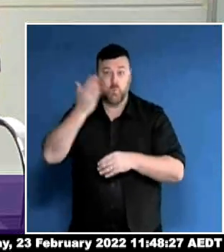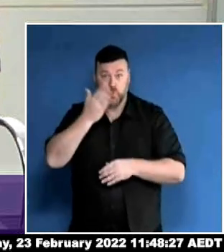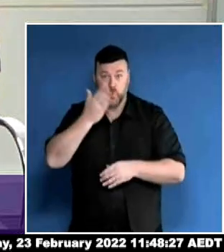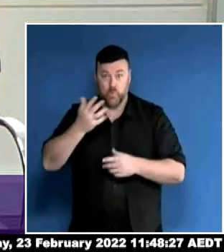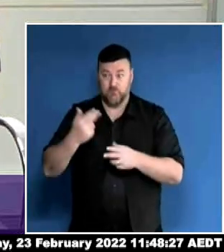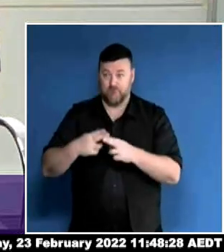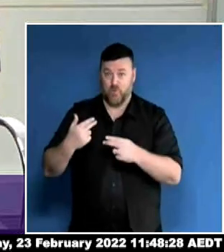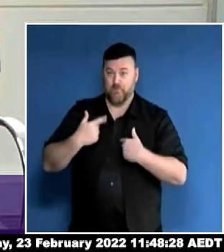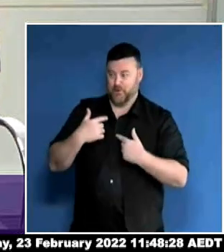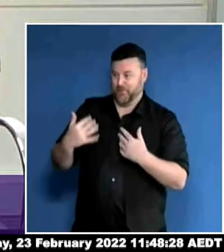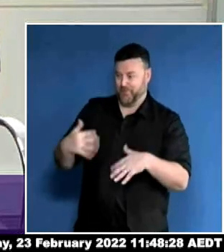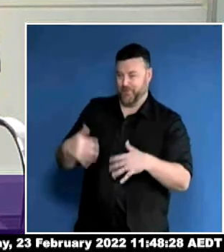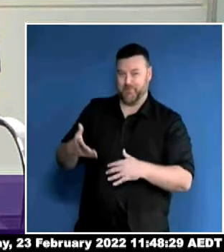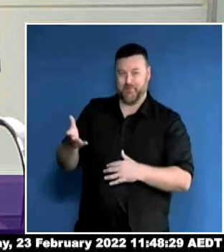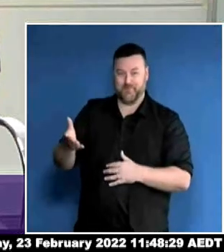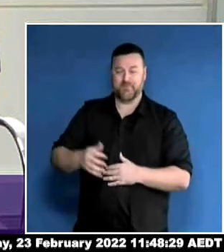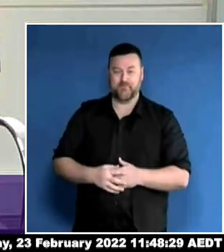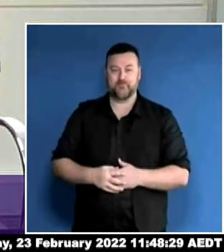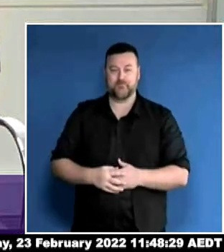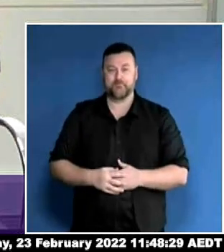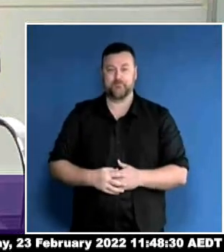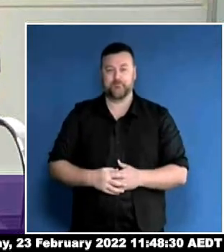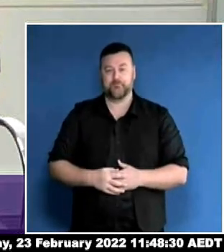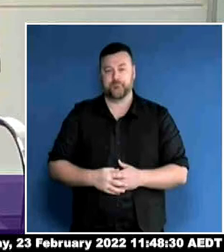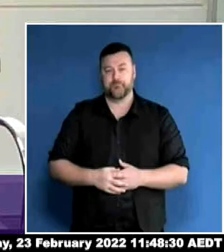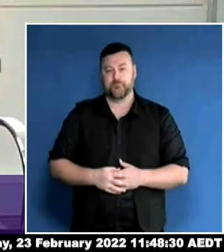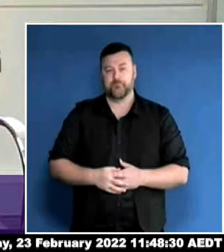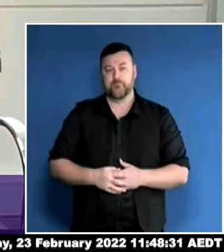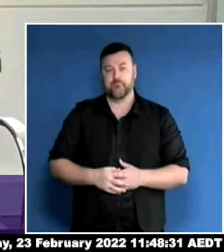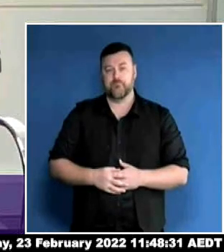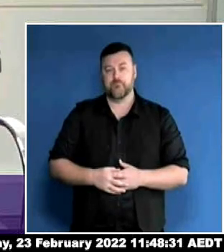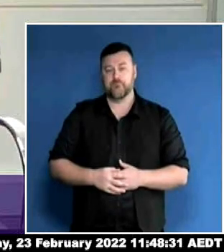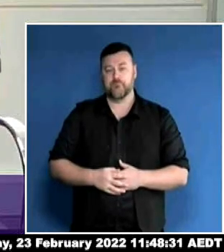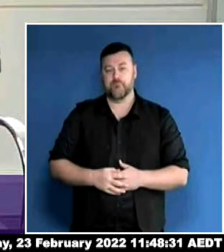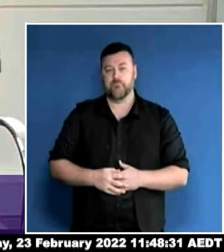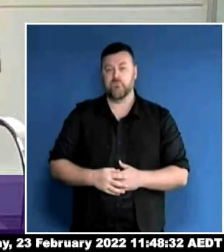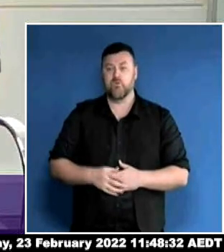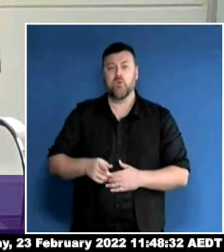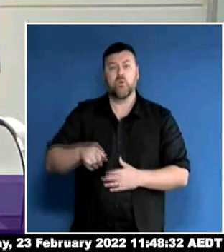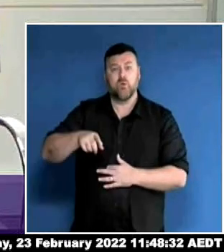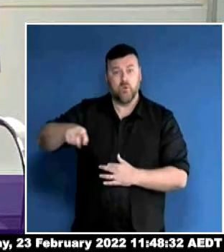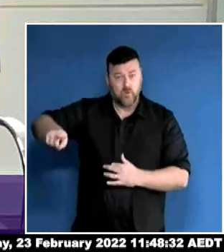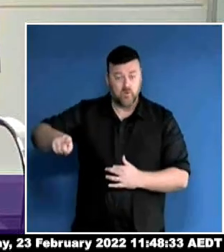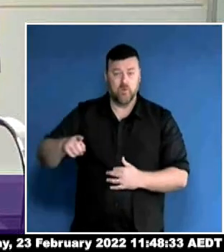And so they are looking for roles - a lot of land care and sustainability jobs.